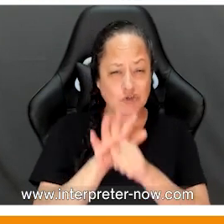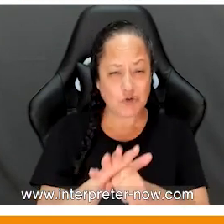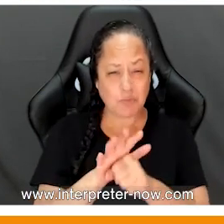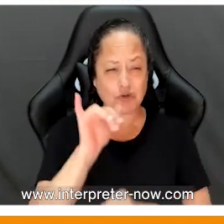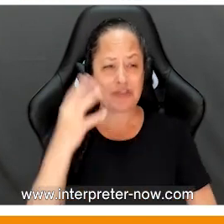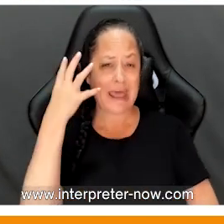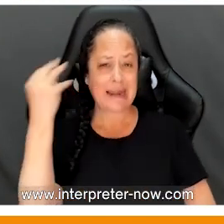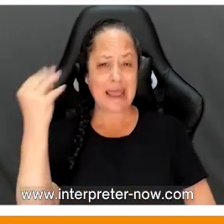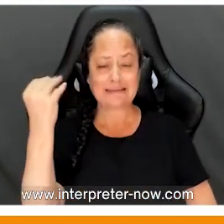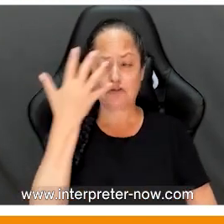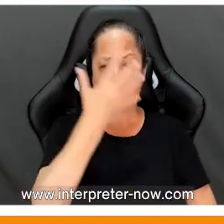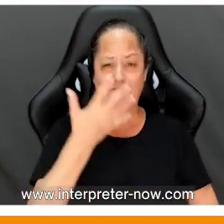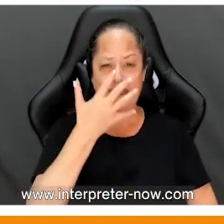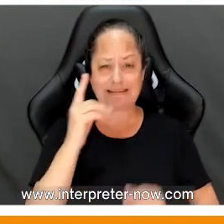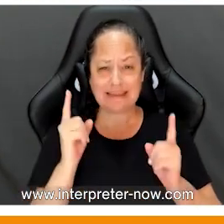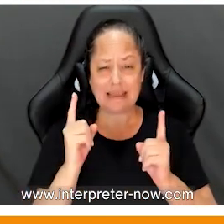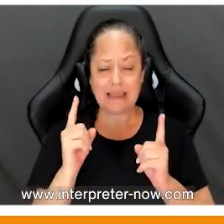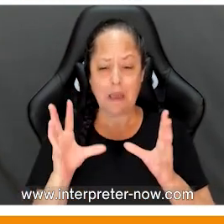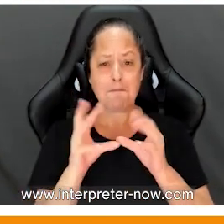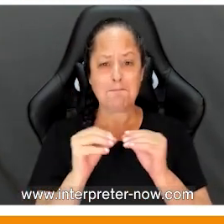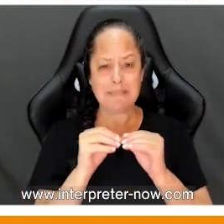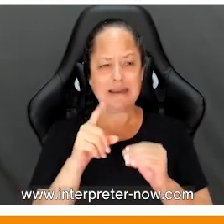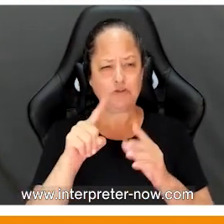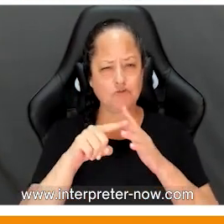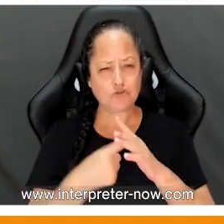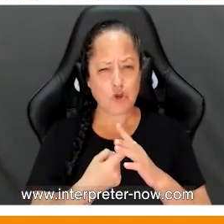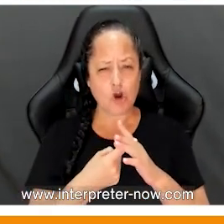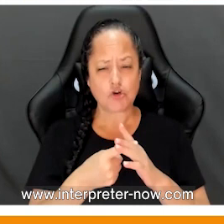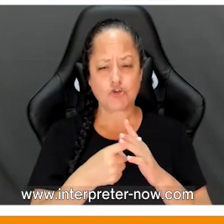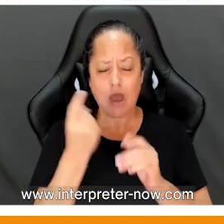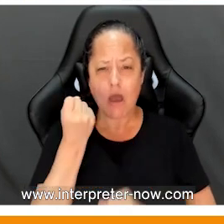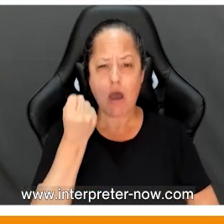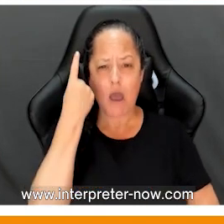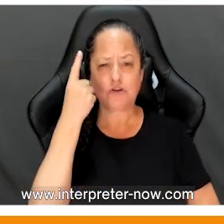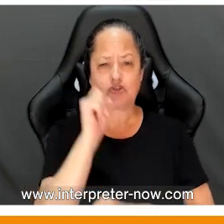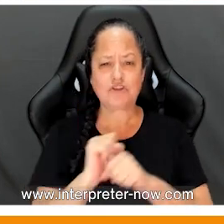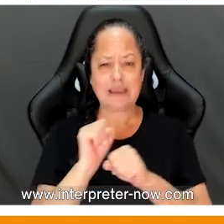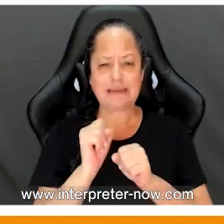But you get to really start understanding your employees and building policies around that.